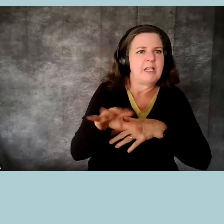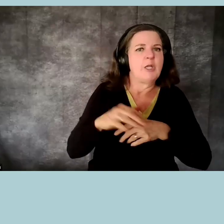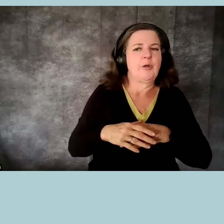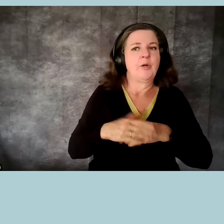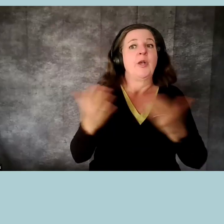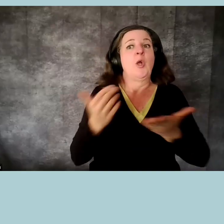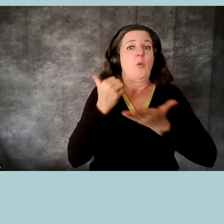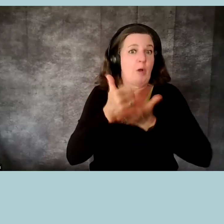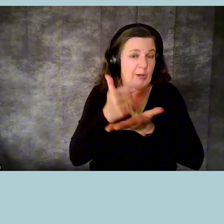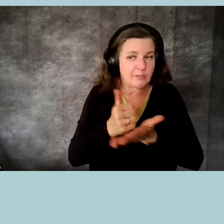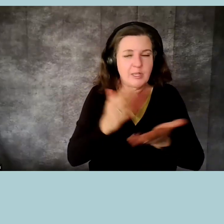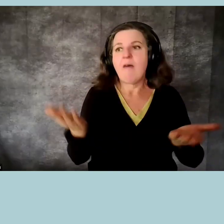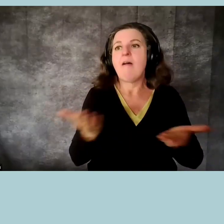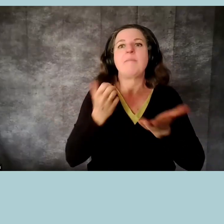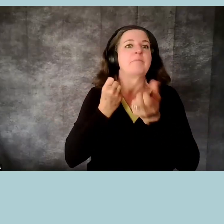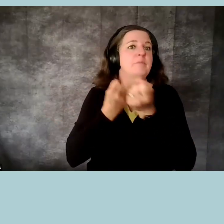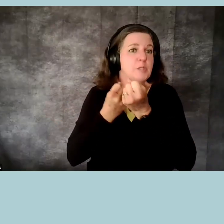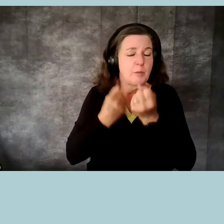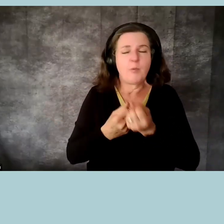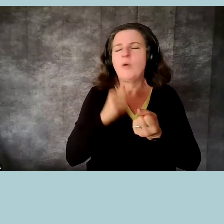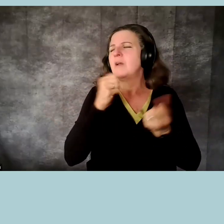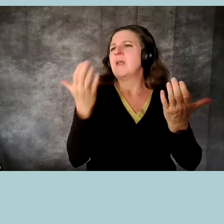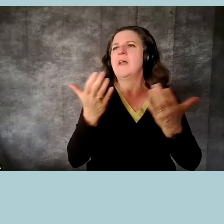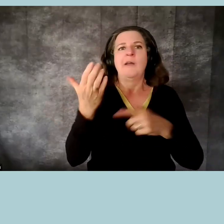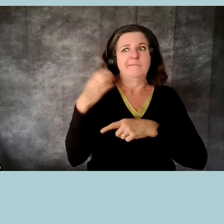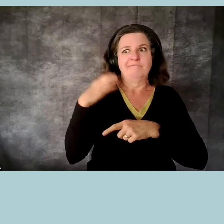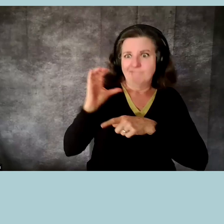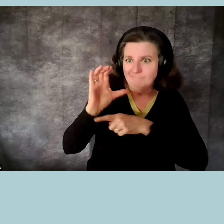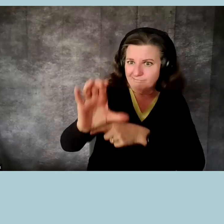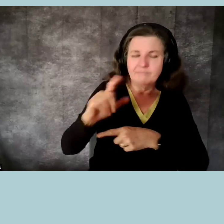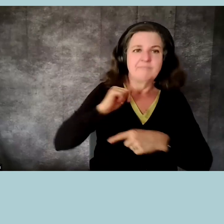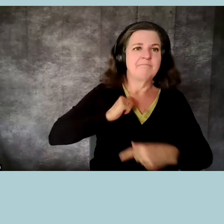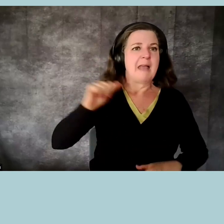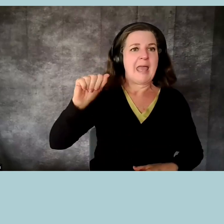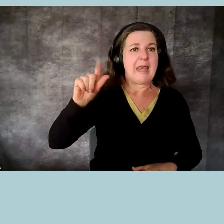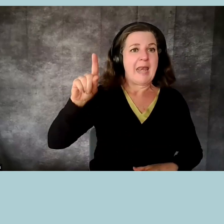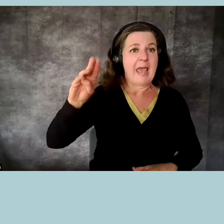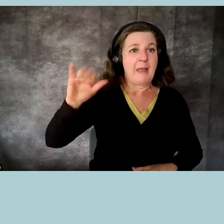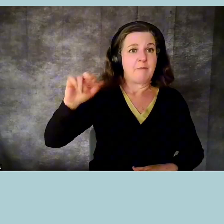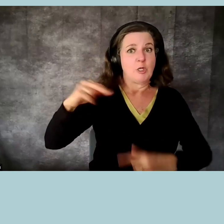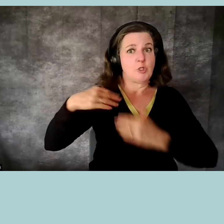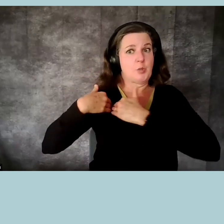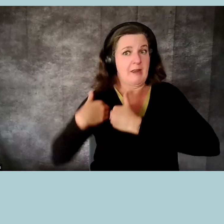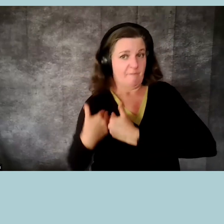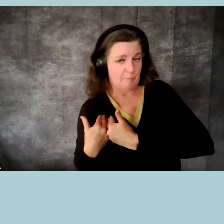not here to impose administrative burden. We really want to actually work together with, you know, our